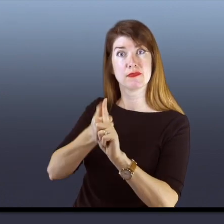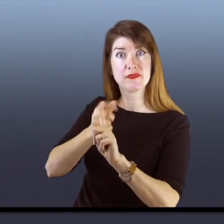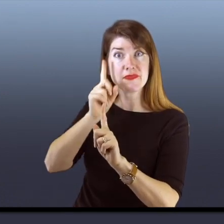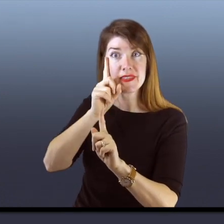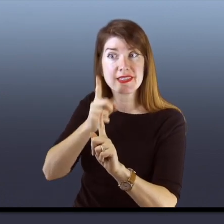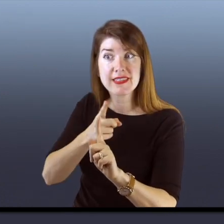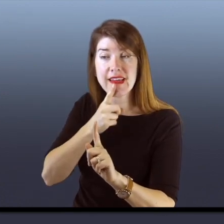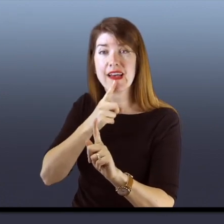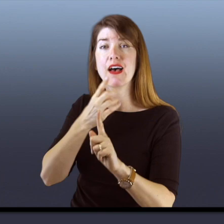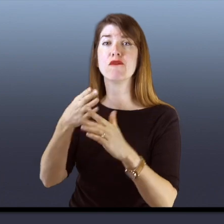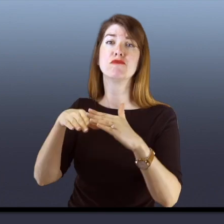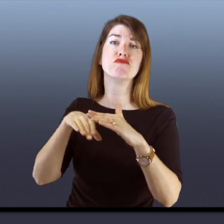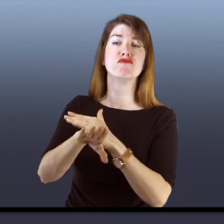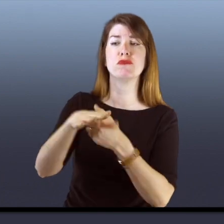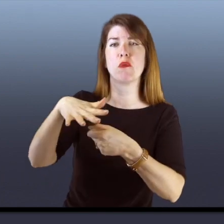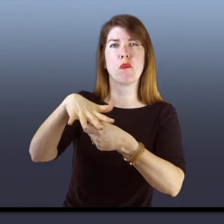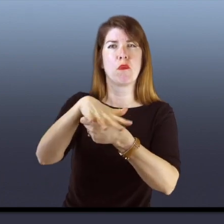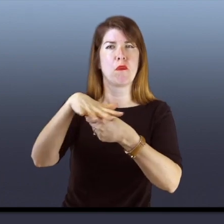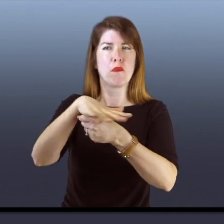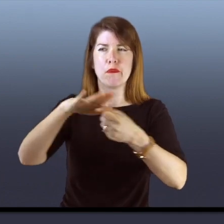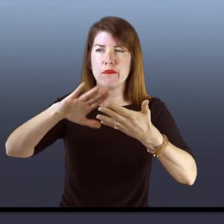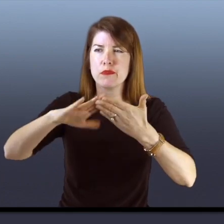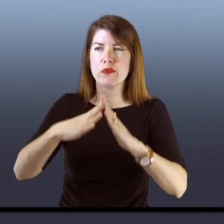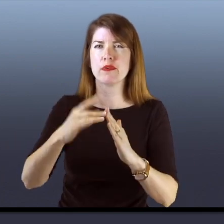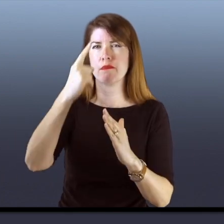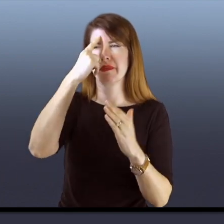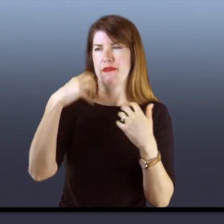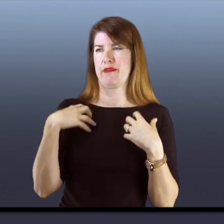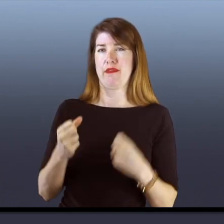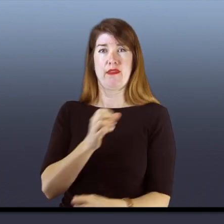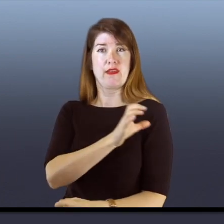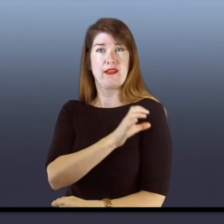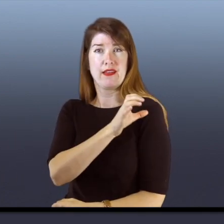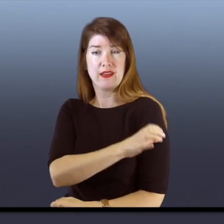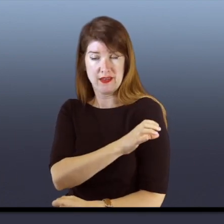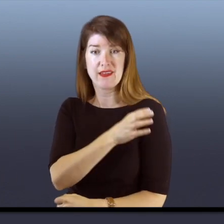and that clinician, let's say is doing cognitive behavioral therapy, if they're asking a lot